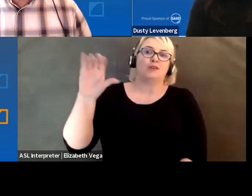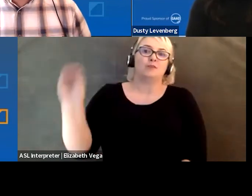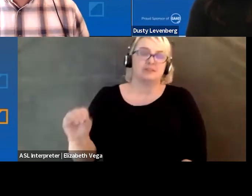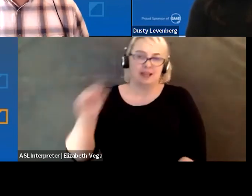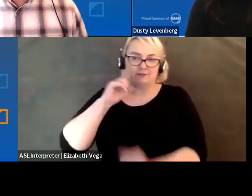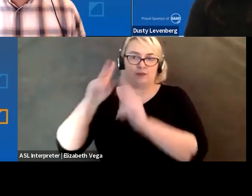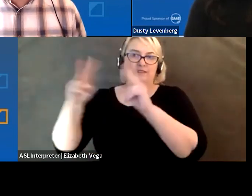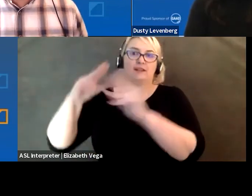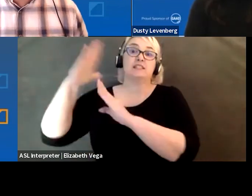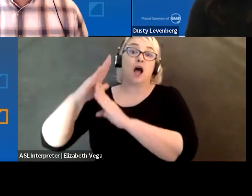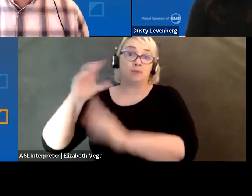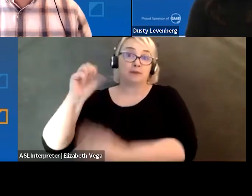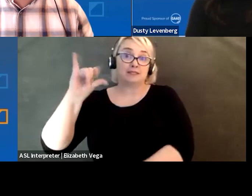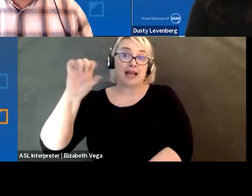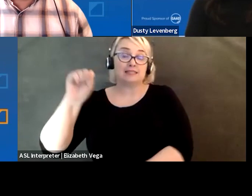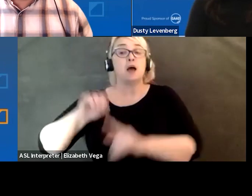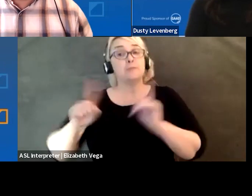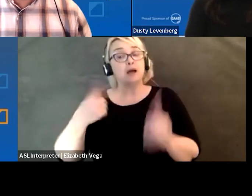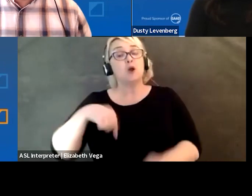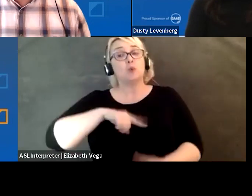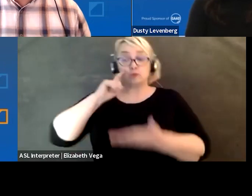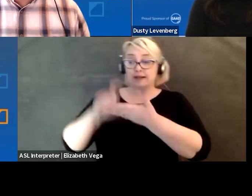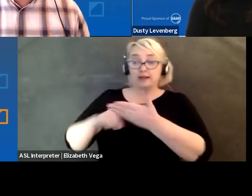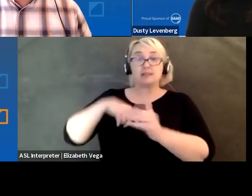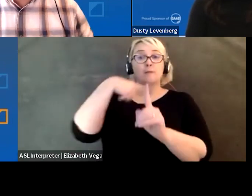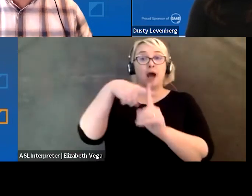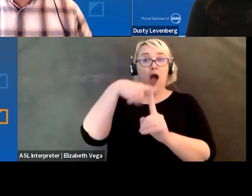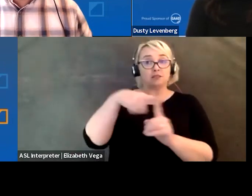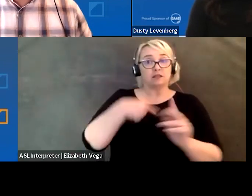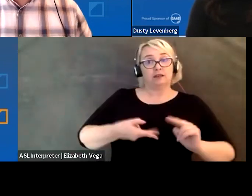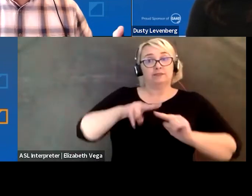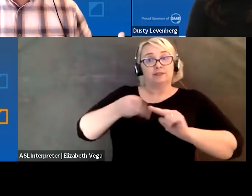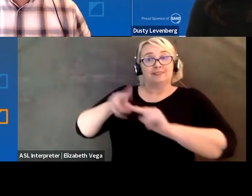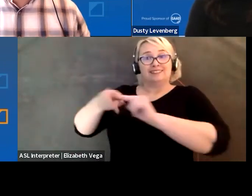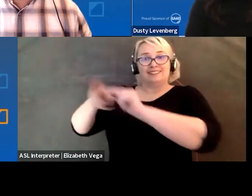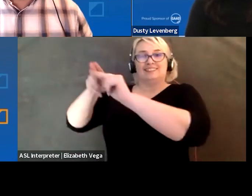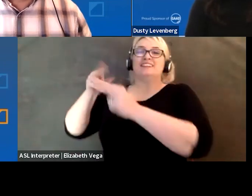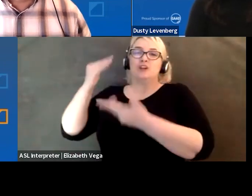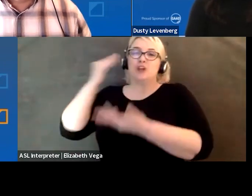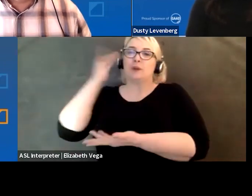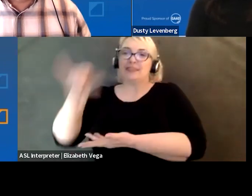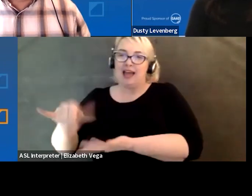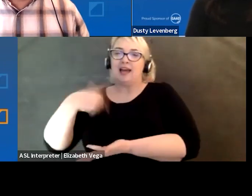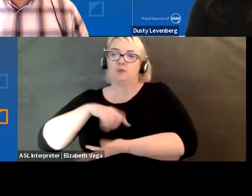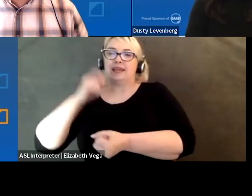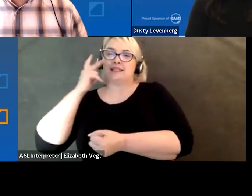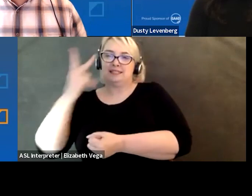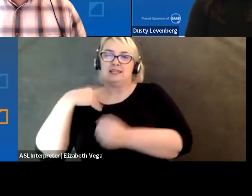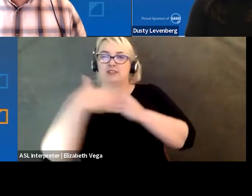At least it's a positive trend line. Knowing that, we'll see that the rest of the tech industry is going to follow along.